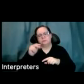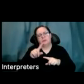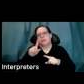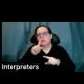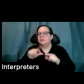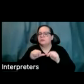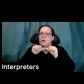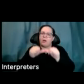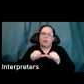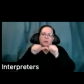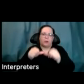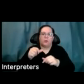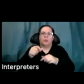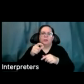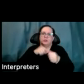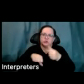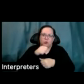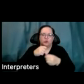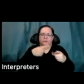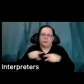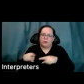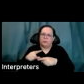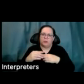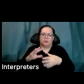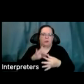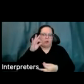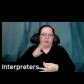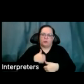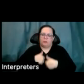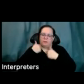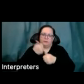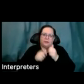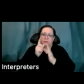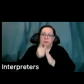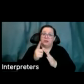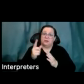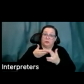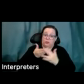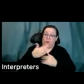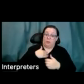haunts our lives that every minute, I have been told throughout my life to be understanding of these people's